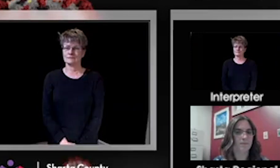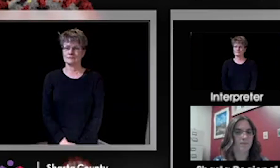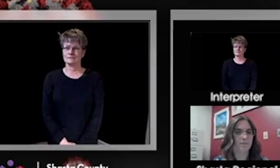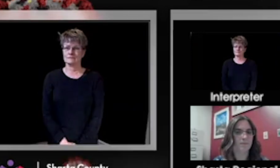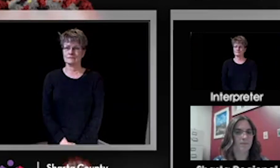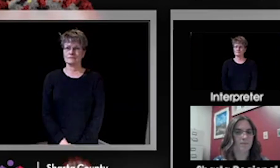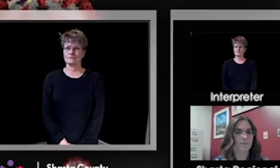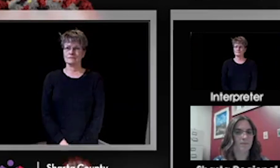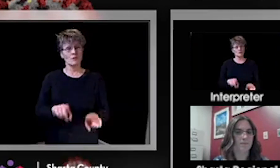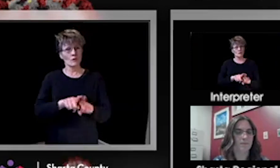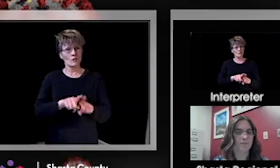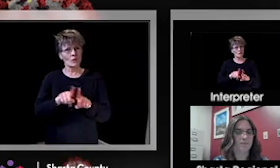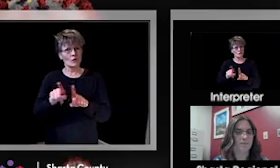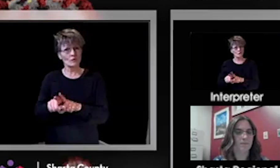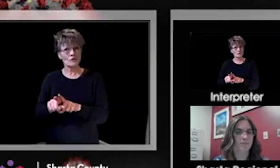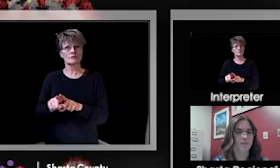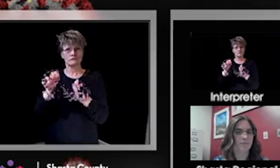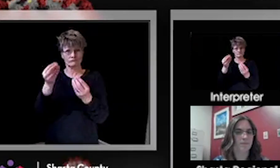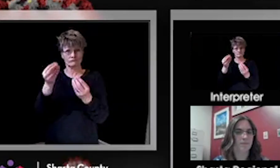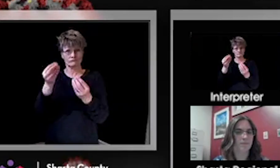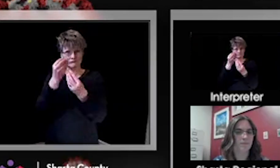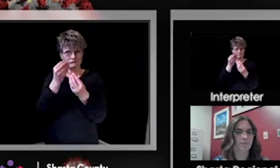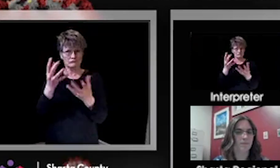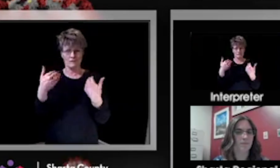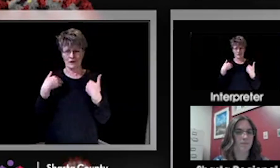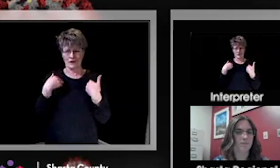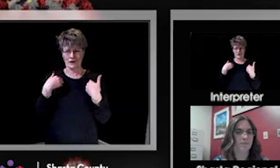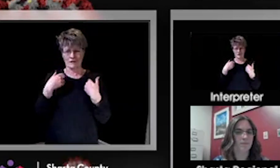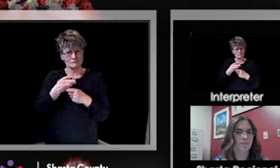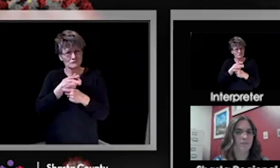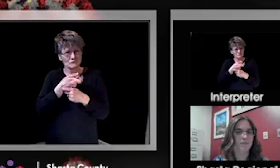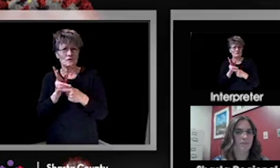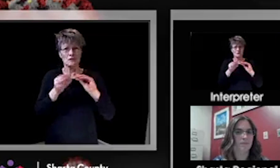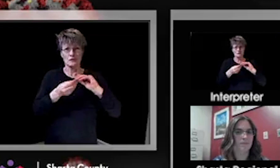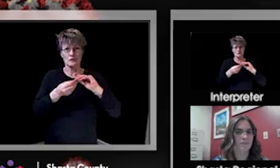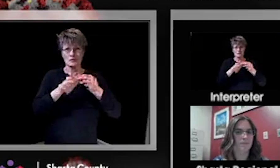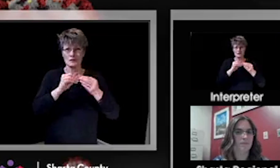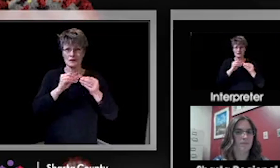and our small numbers do make for lack of precision and fade the estimate’s meaning,